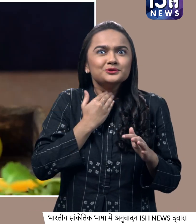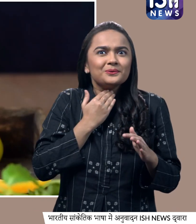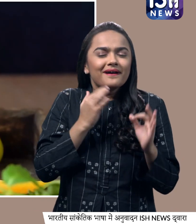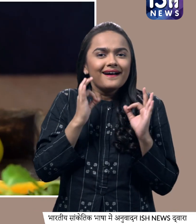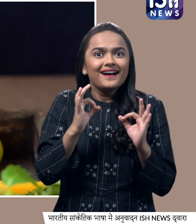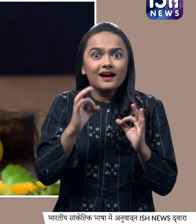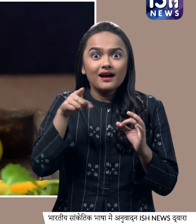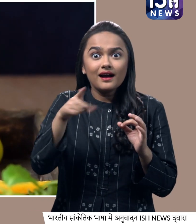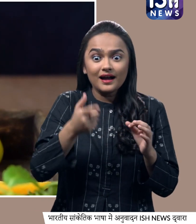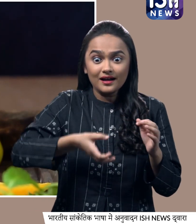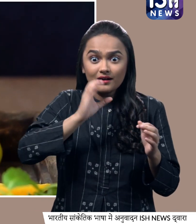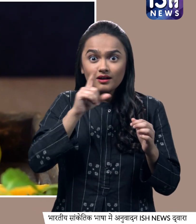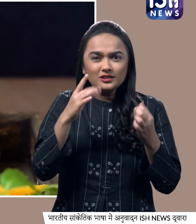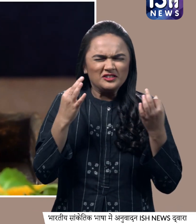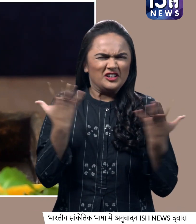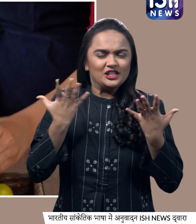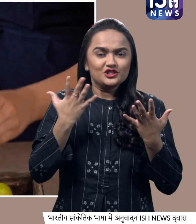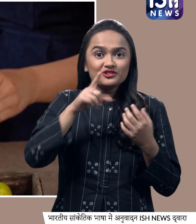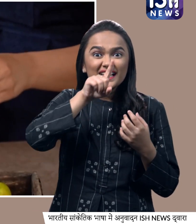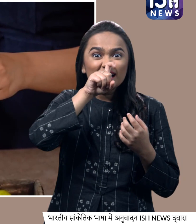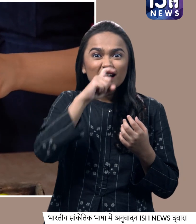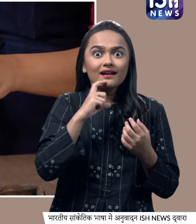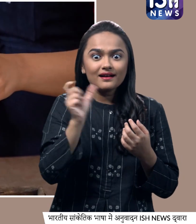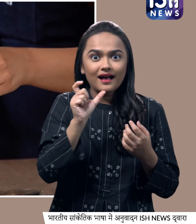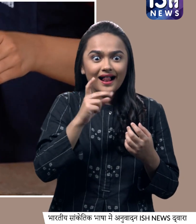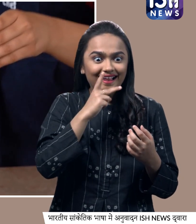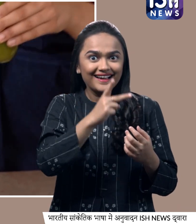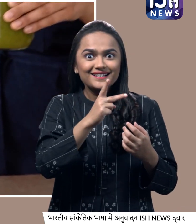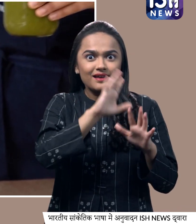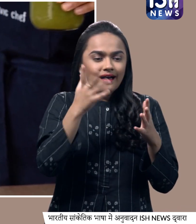this drink's refreshing green colour draws everyone to it as soon as they lay eyes on it